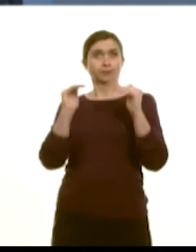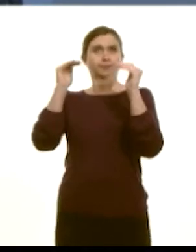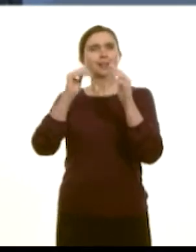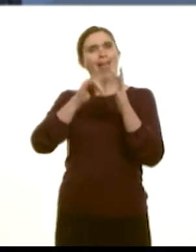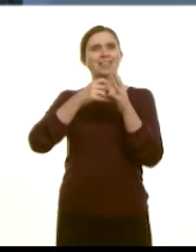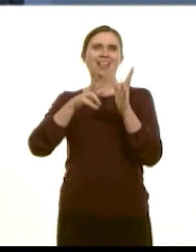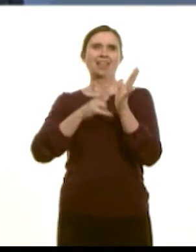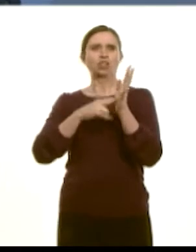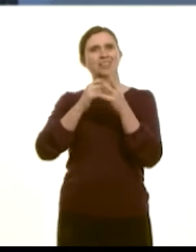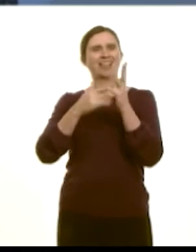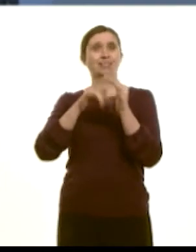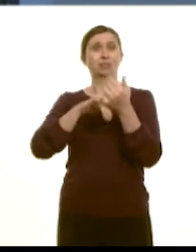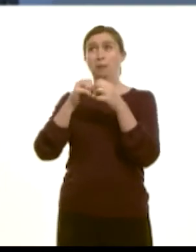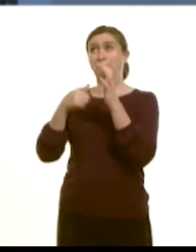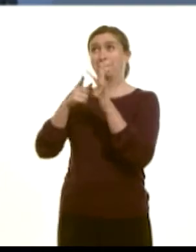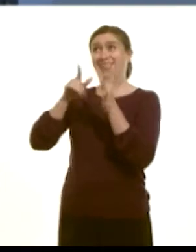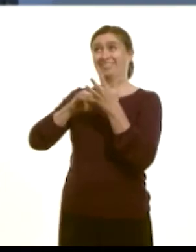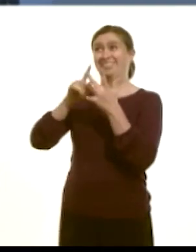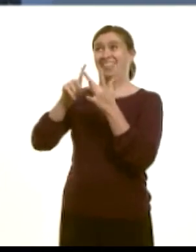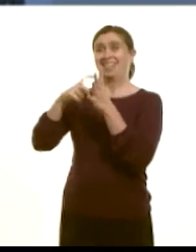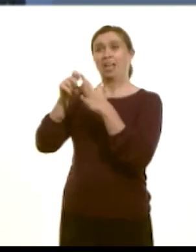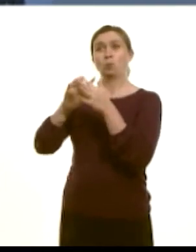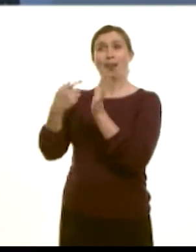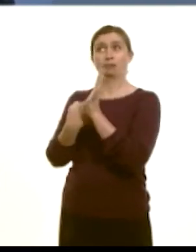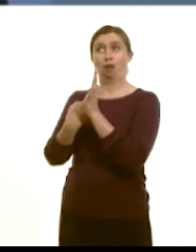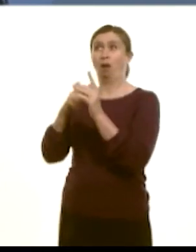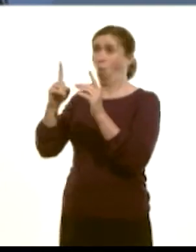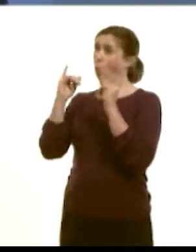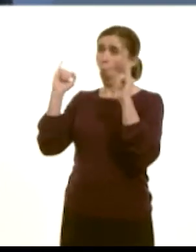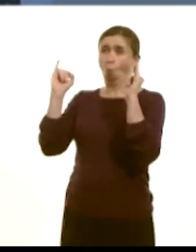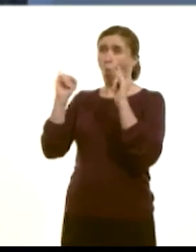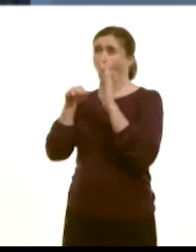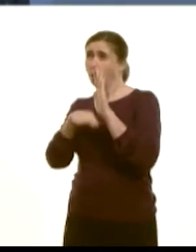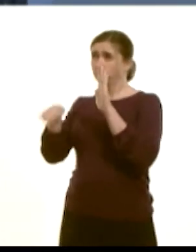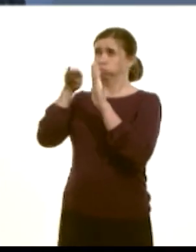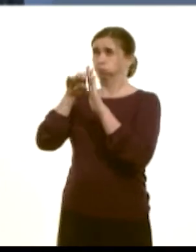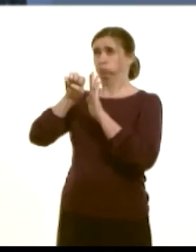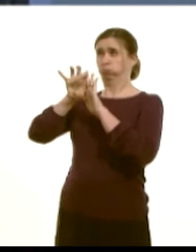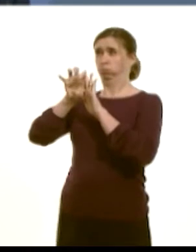Betsi Cadwaladr, in particular, was identified as being in the highest category of escalation status.